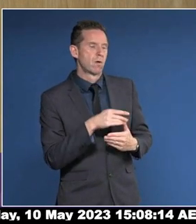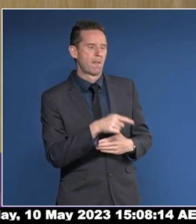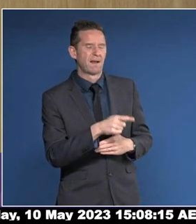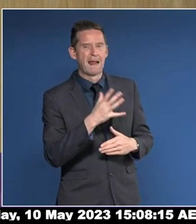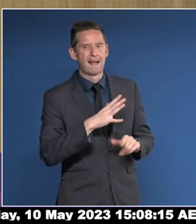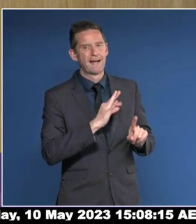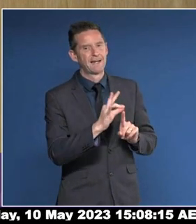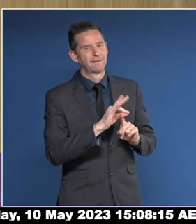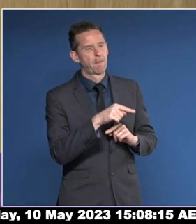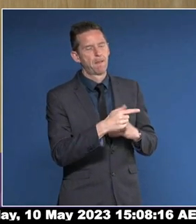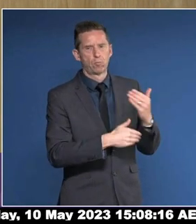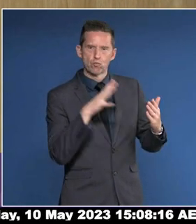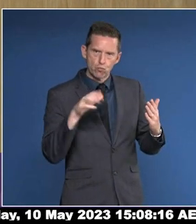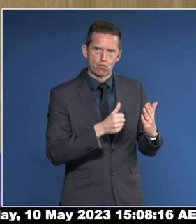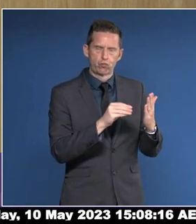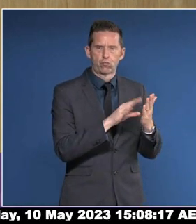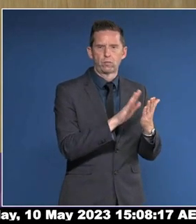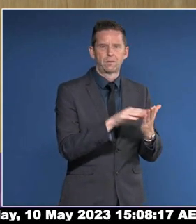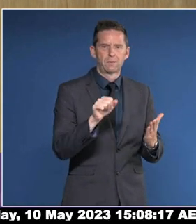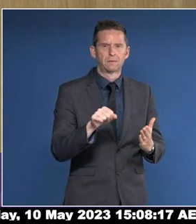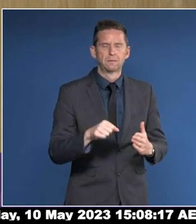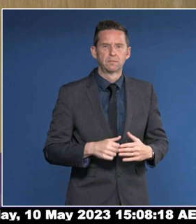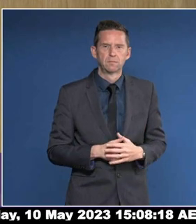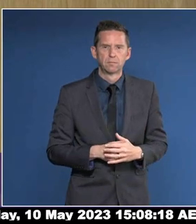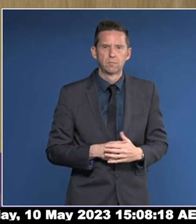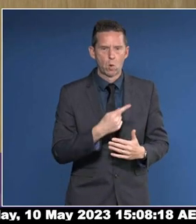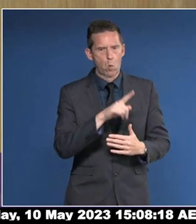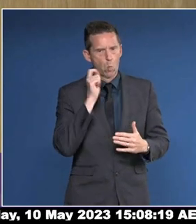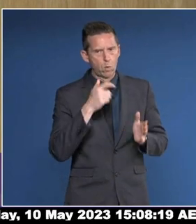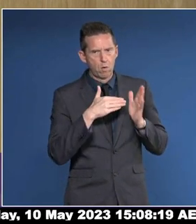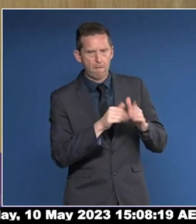process. It would certainly facilitate that more integrated conversation and -